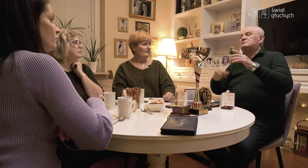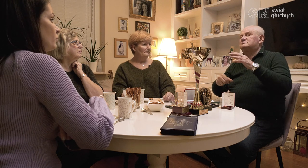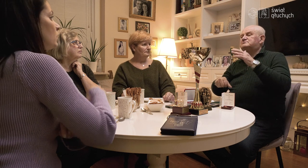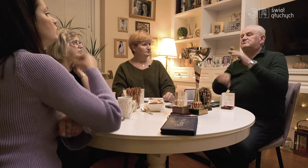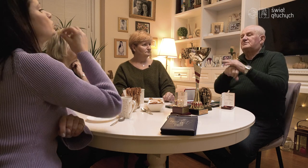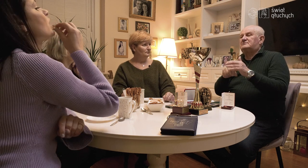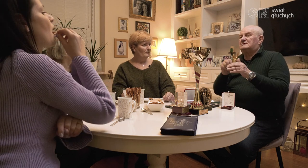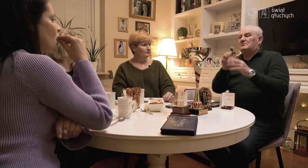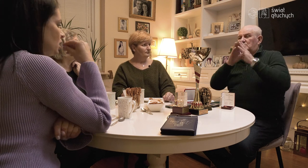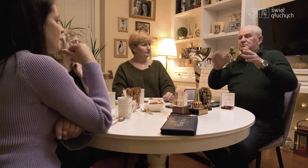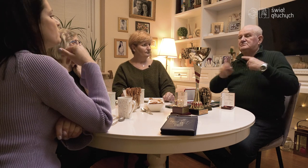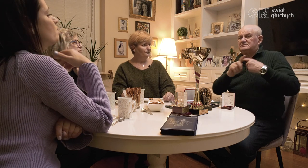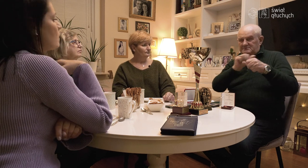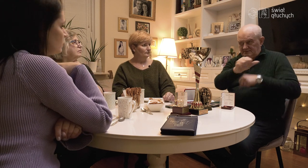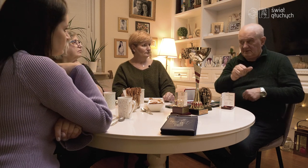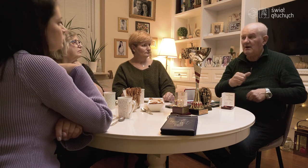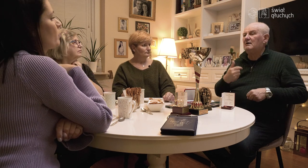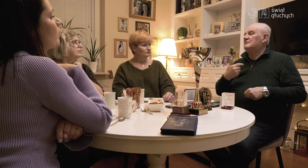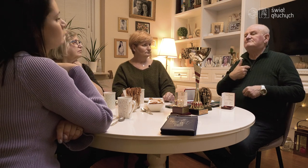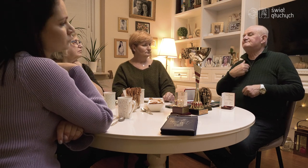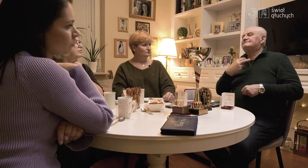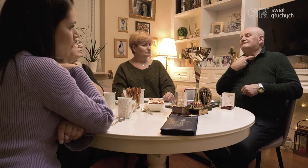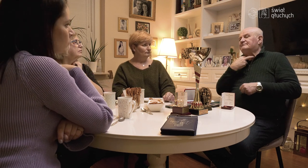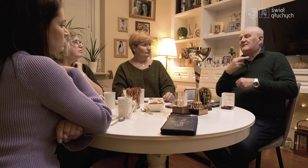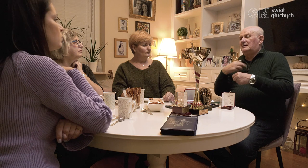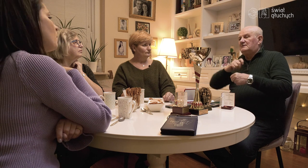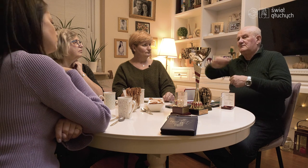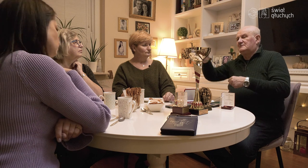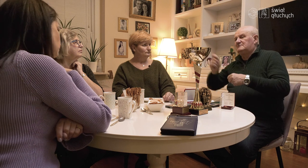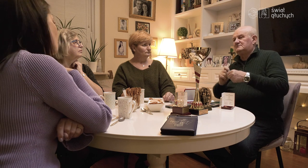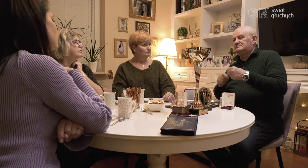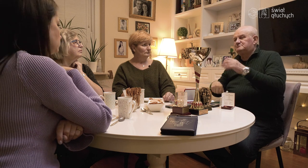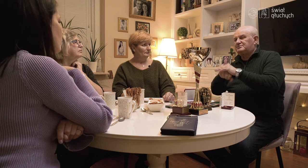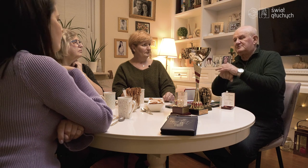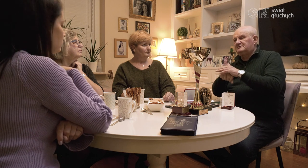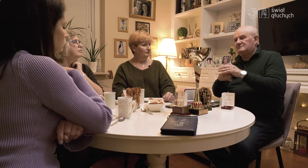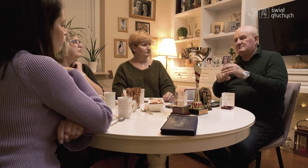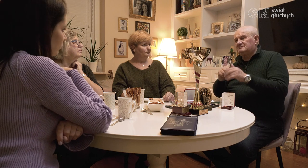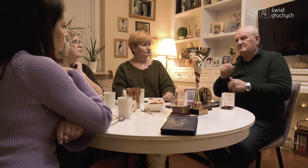but I had to quit because I was called up to the sports team